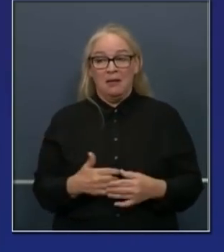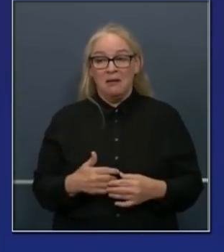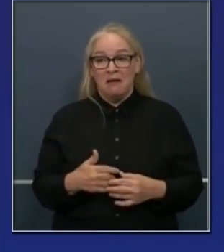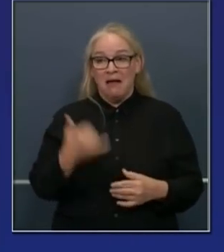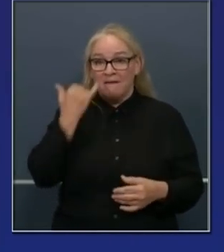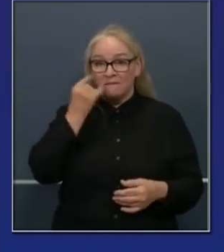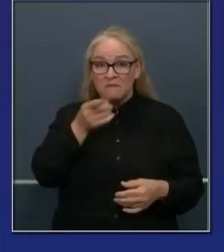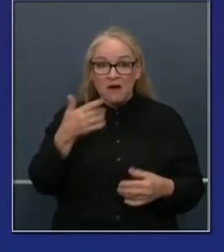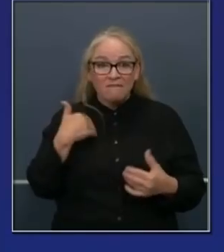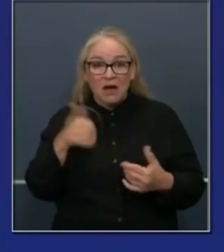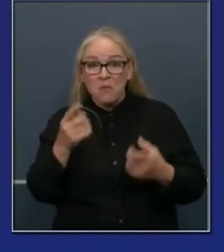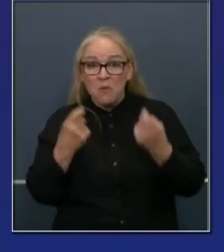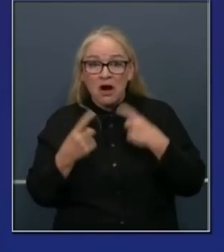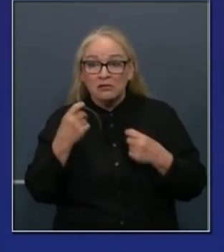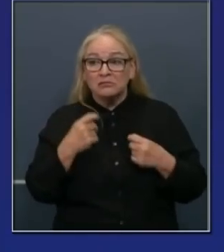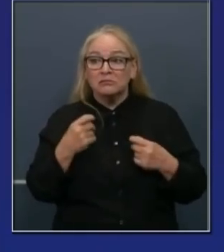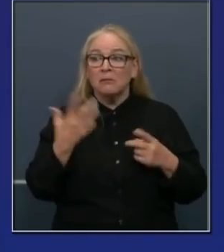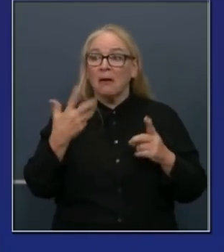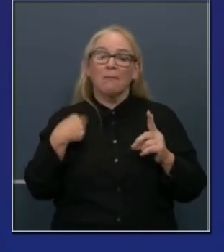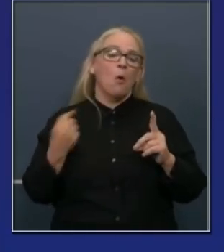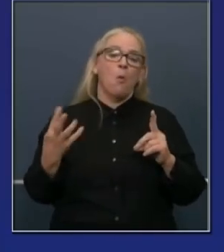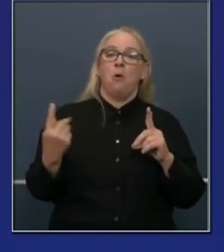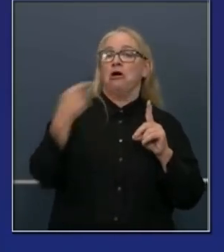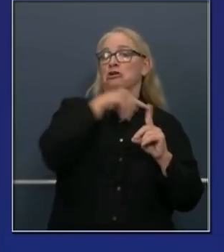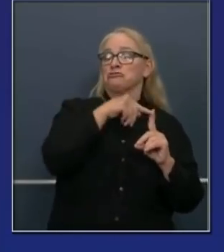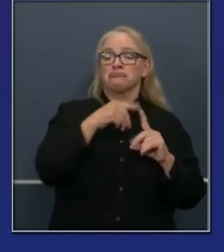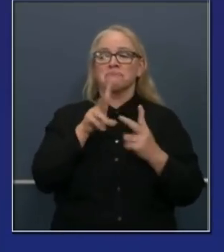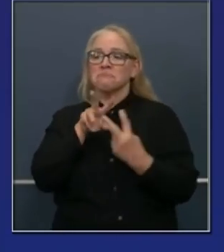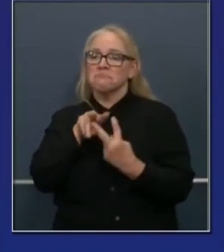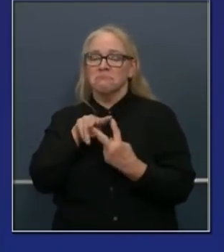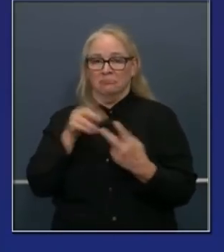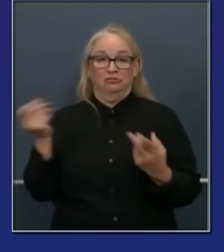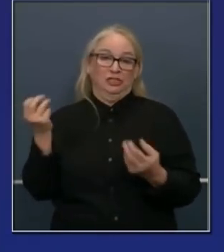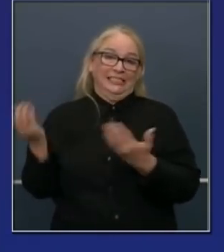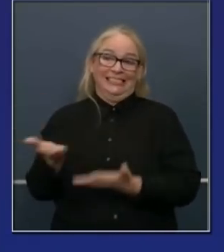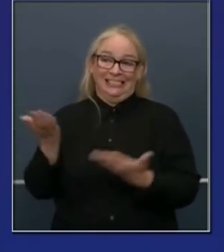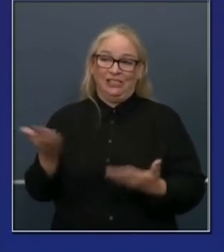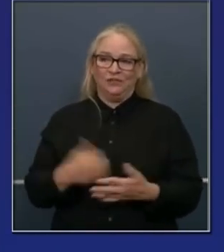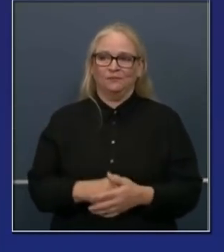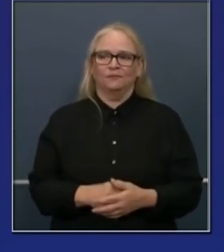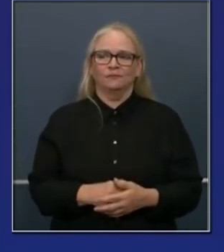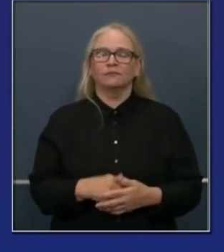ALSO AVAILABLE ONLINE FOR THOSE OF YOU WHO WISH TO ASK HER ANY